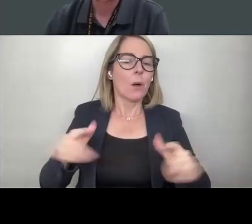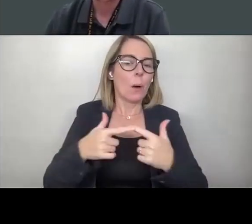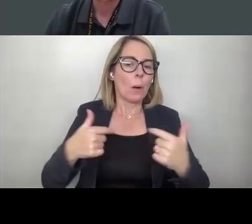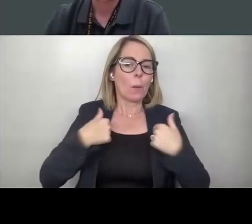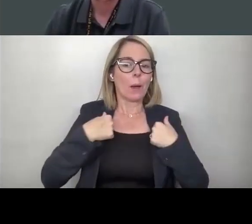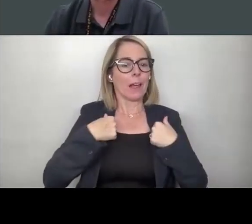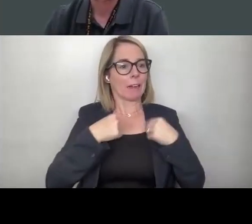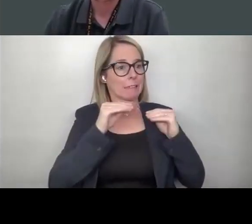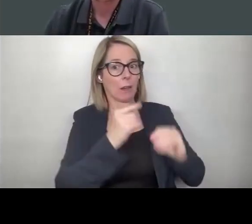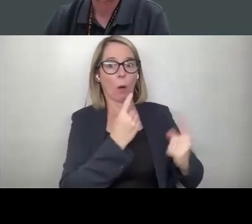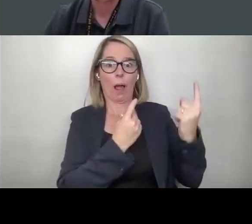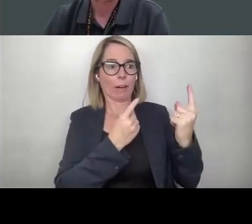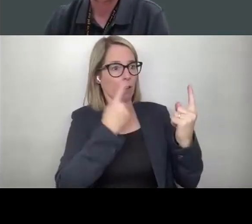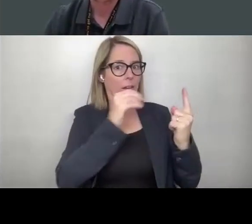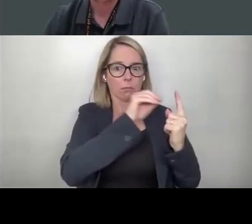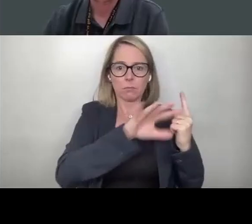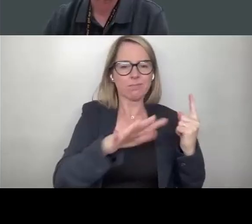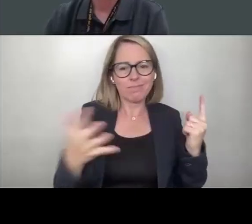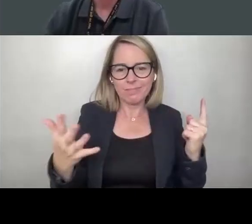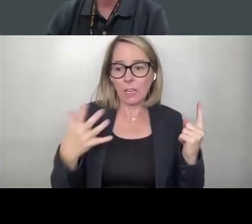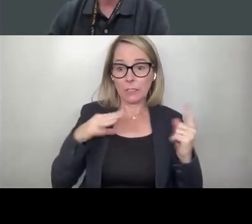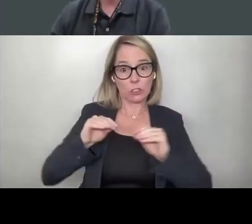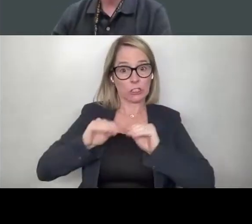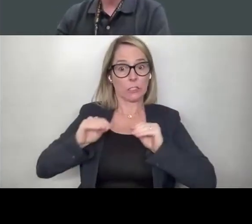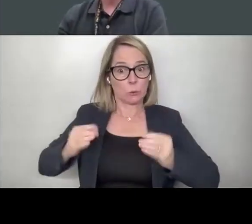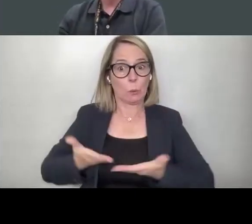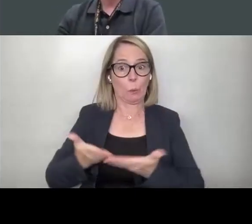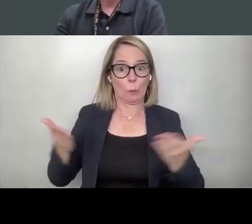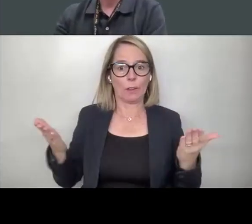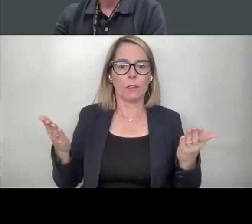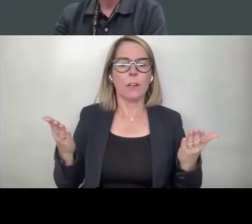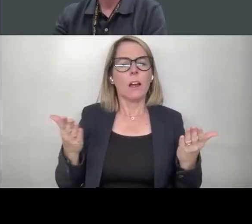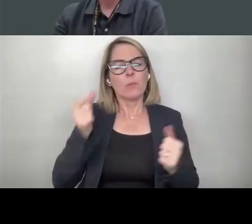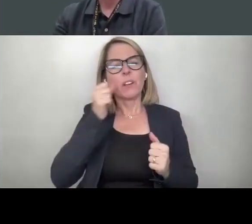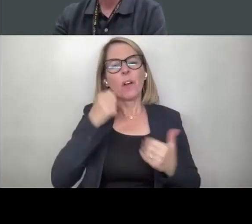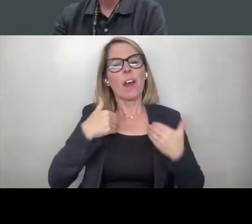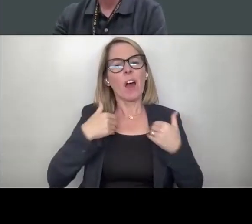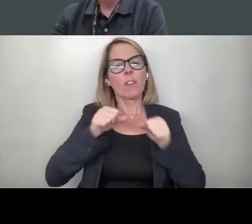health system operates at the moment is very one dimensional in its approach. So essentially the